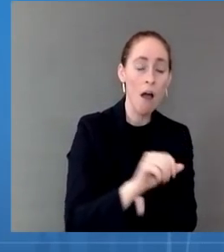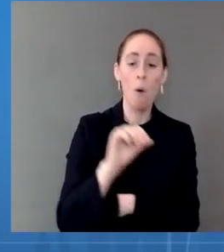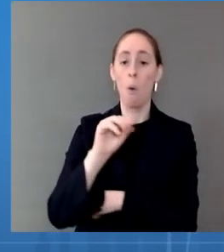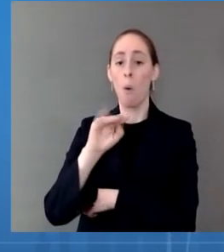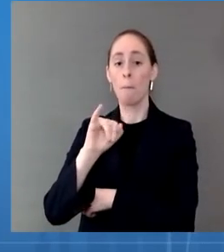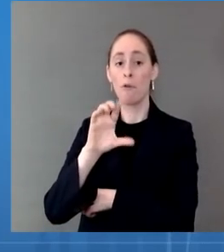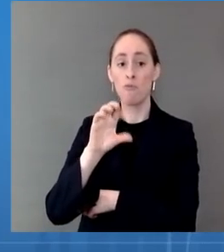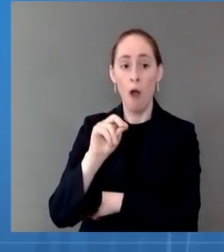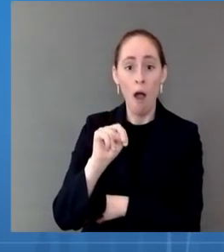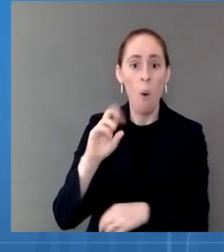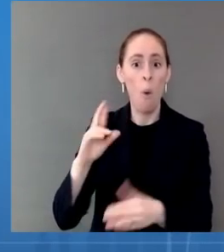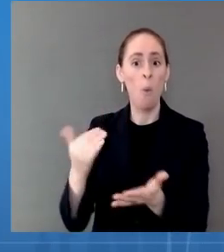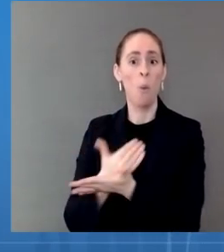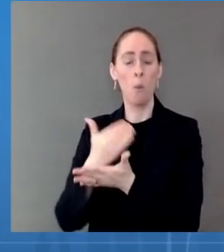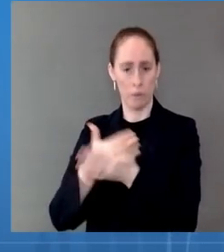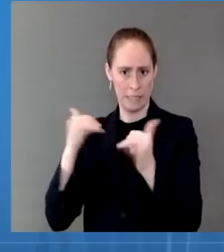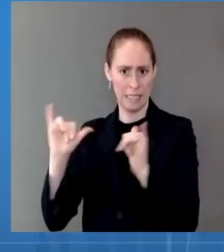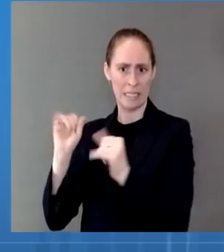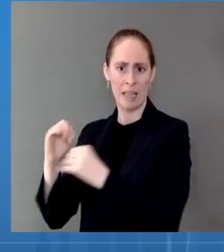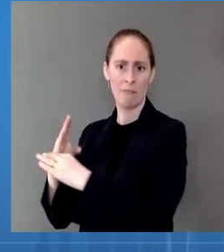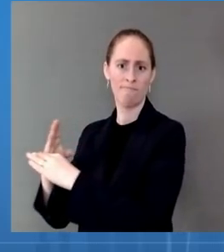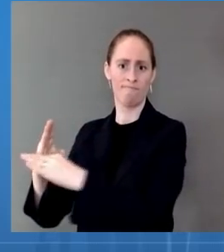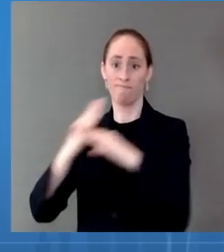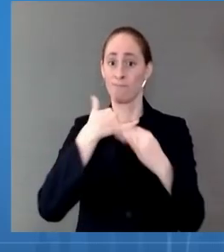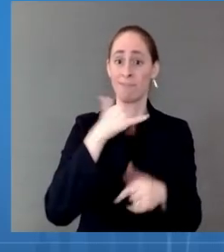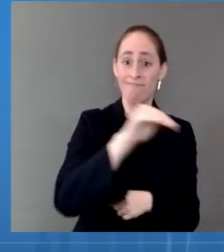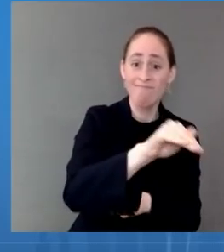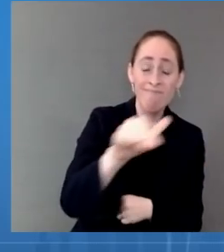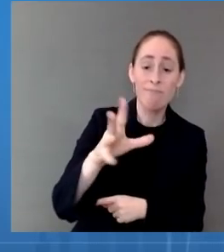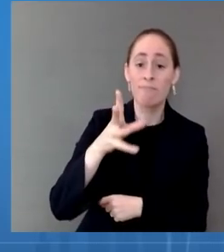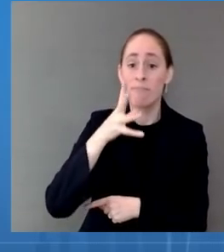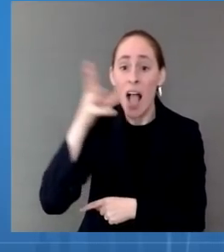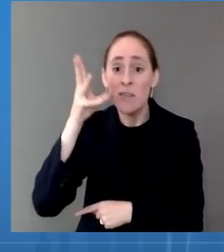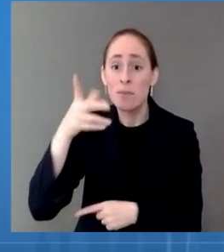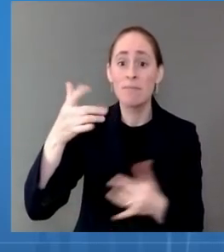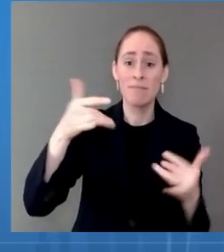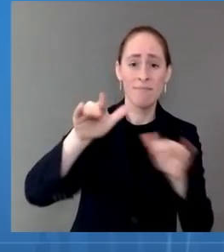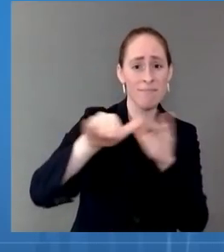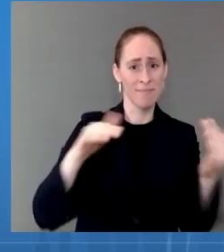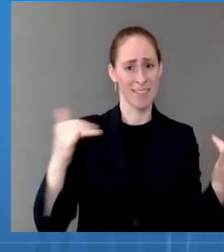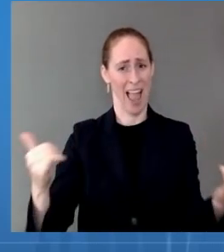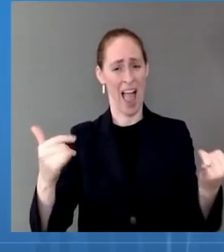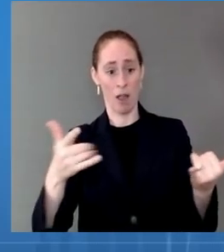and six months from their primary series, they can get a booster shot. If your child is five years and older